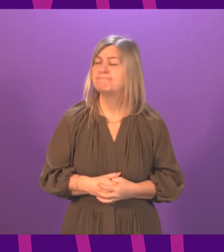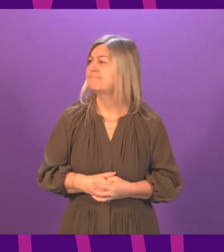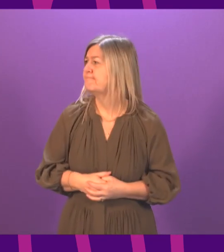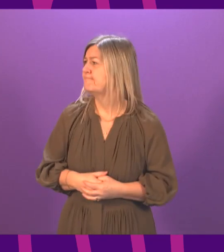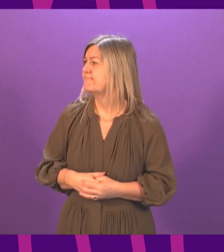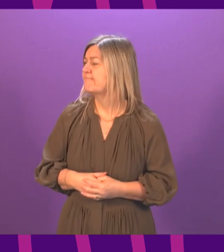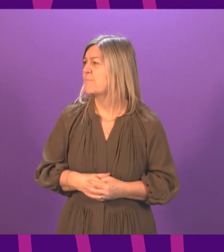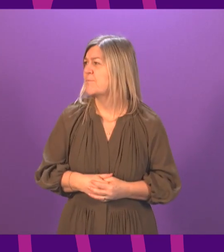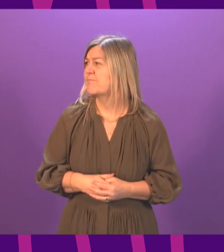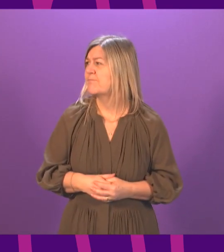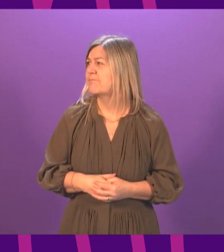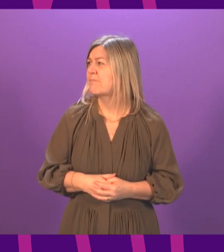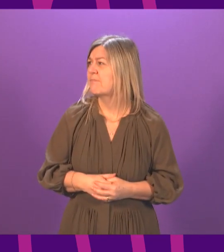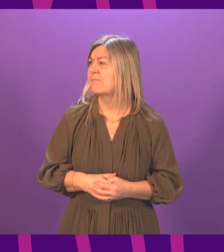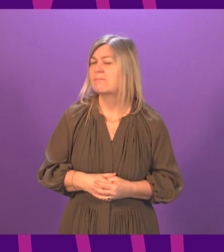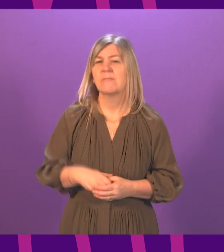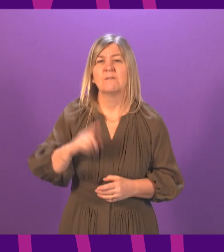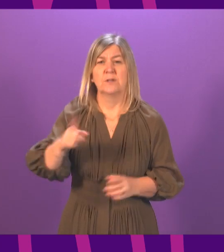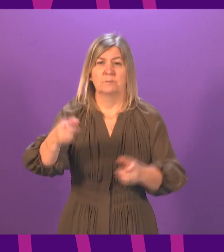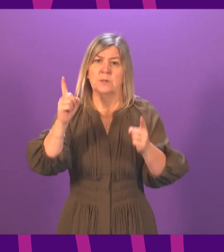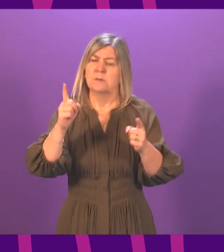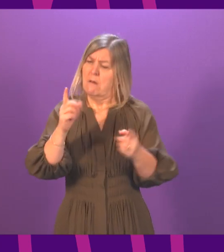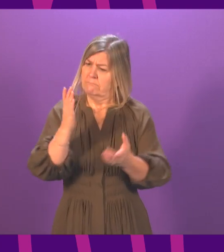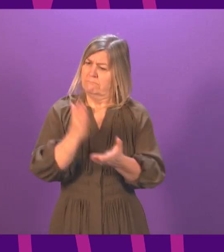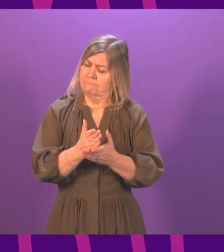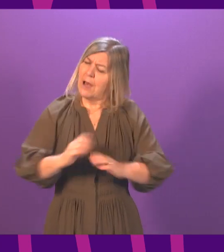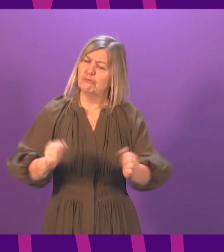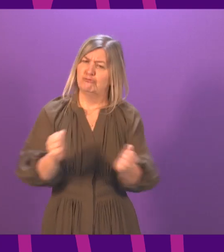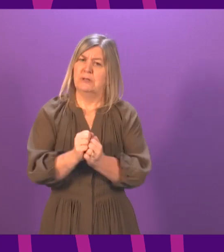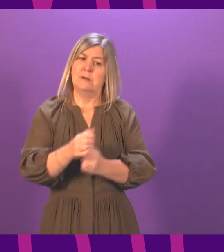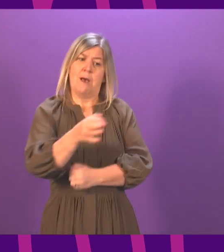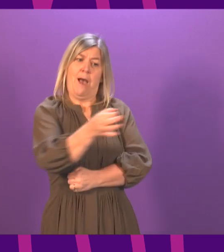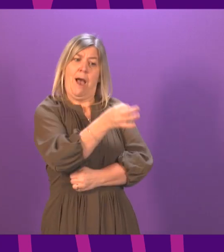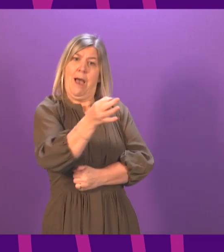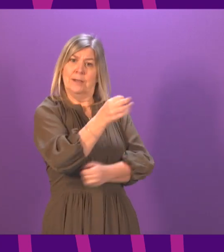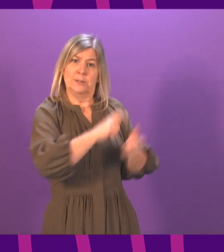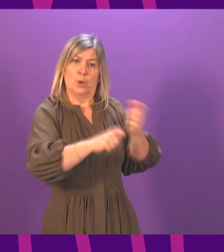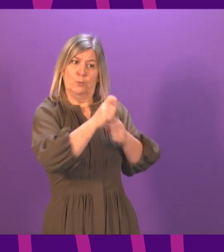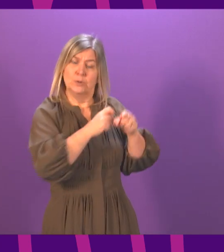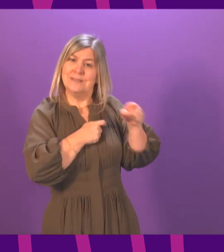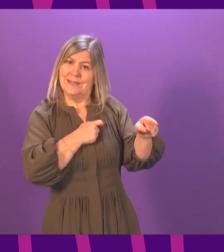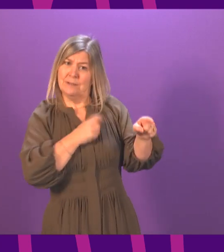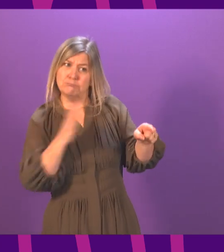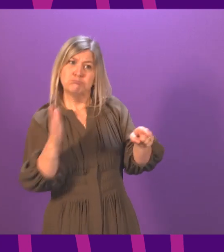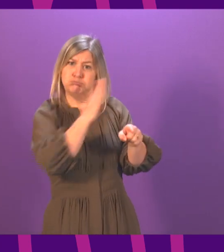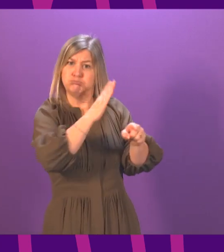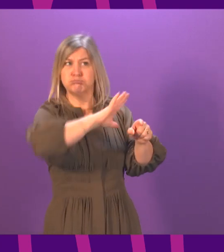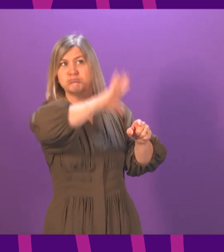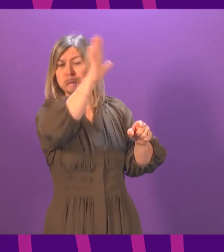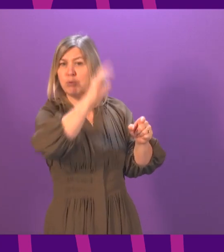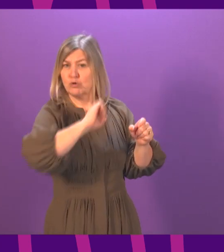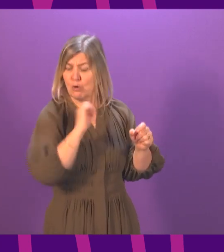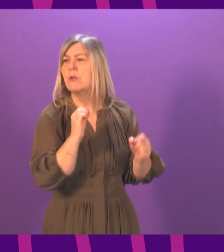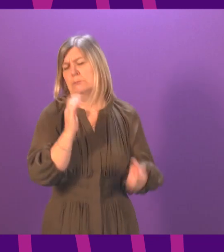People living in island communities absolutely deserve the same standard of healthcare as anybody living in mainland Scotland. I am very happy to look into the particular